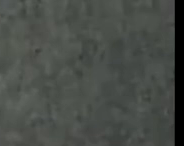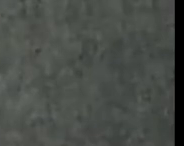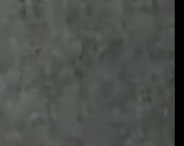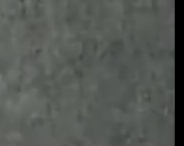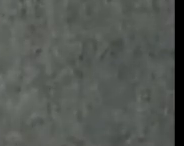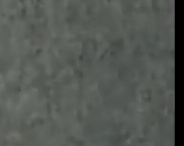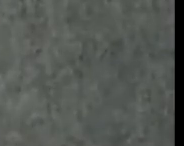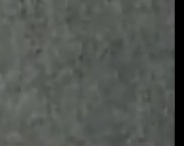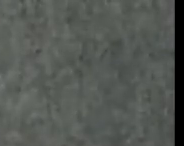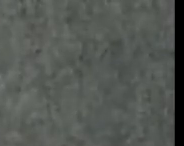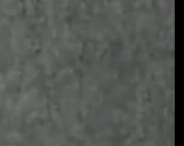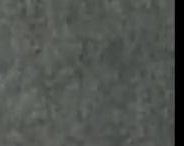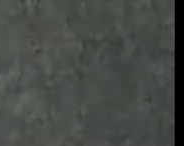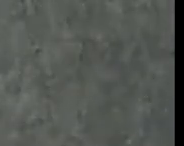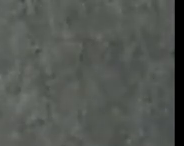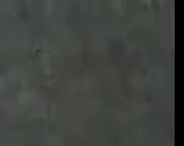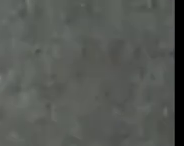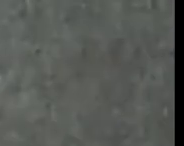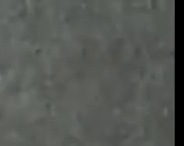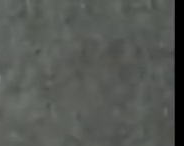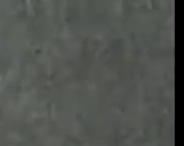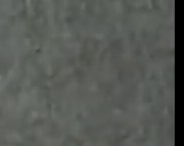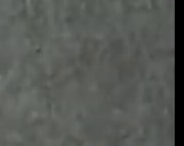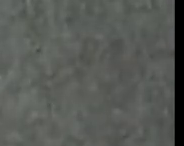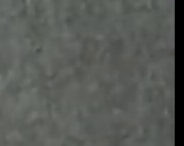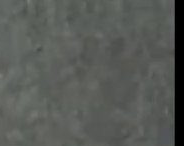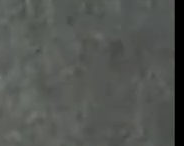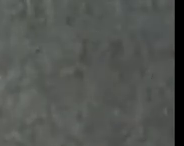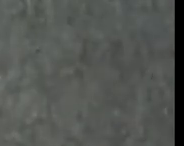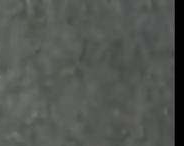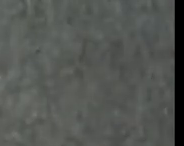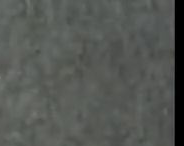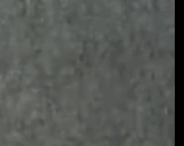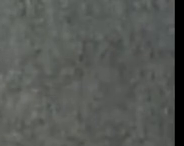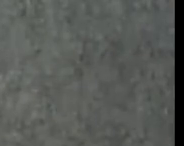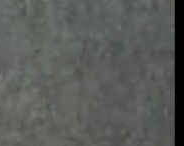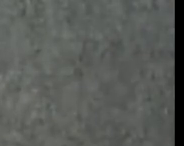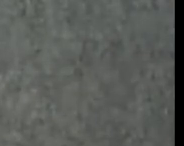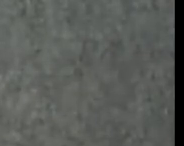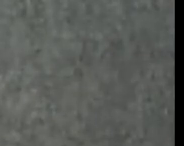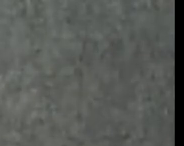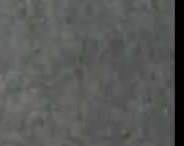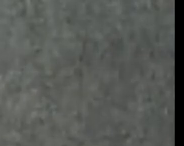With the flier. That's possible. But we're not going to say no